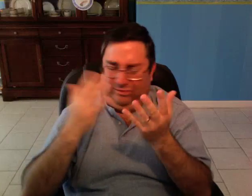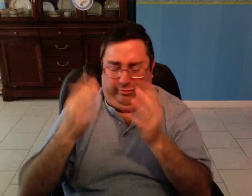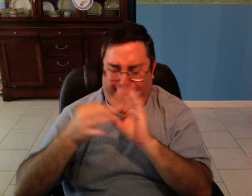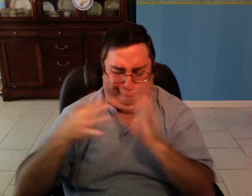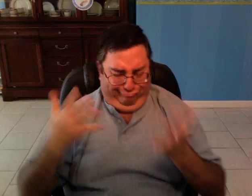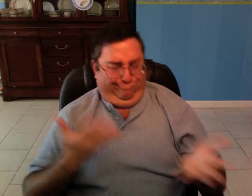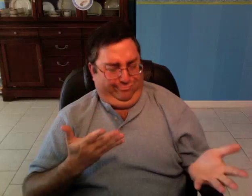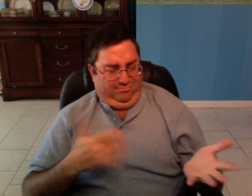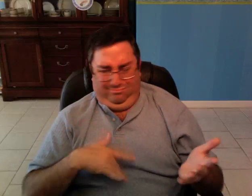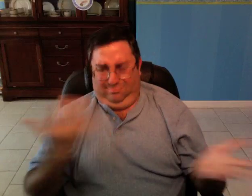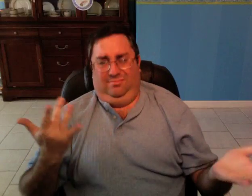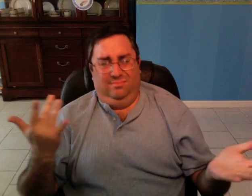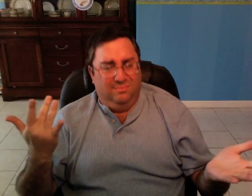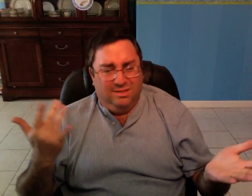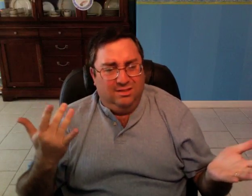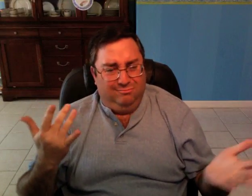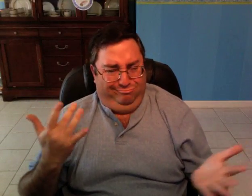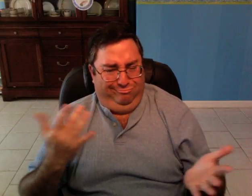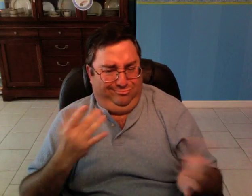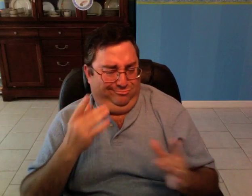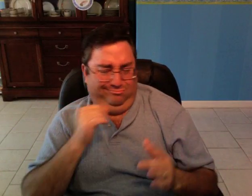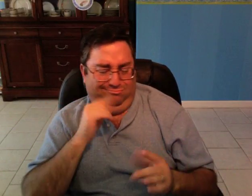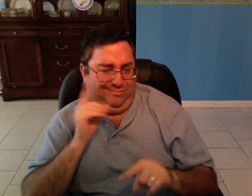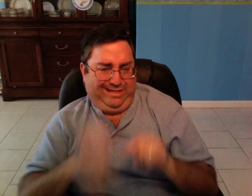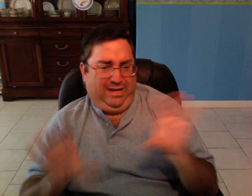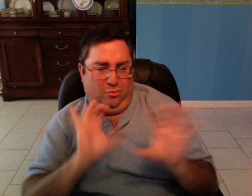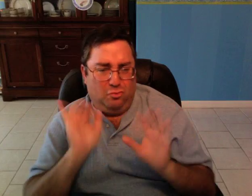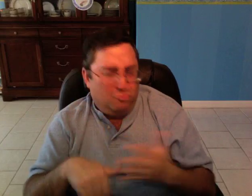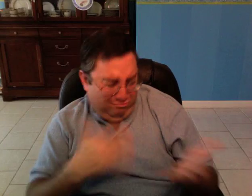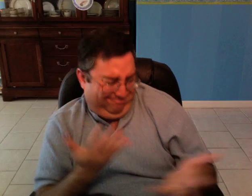and so they actively state the minority culture should not do this.